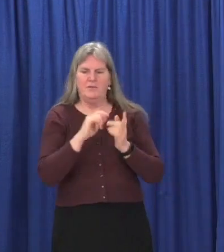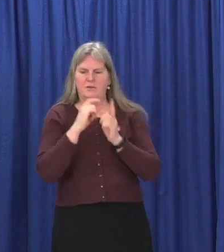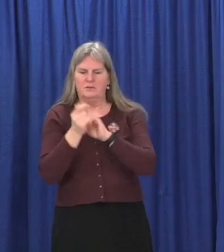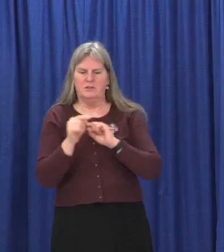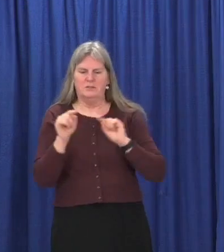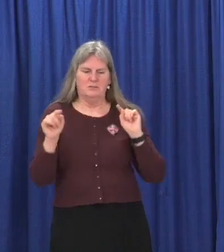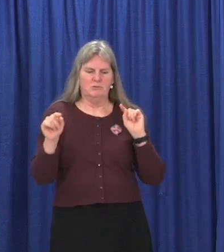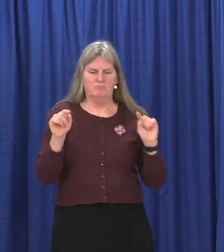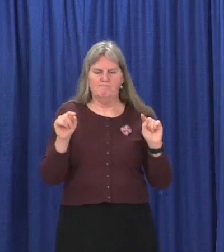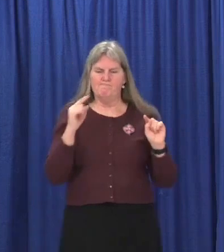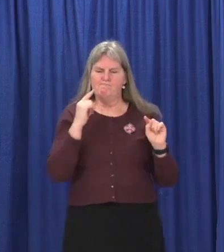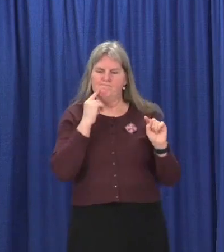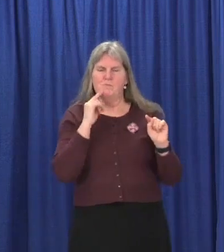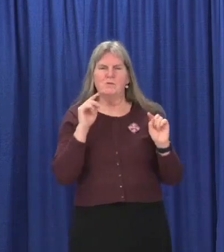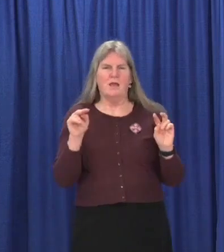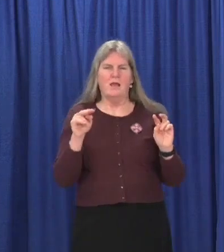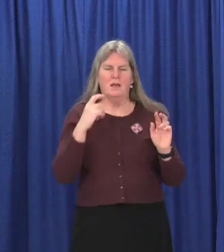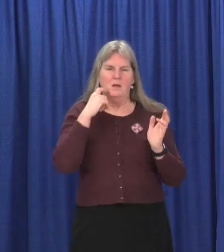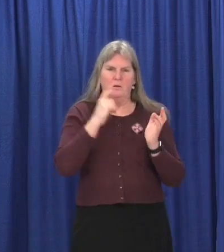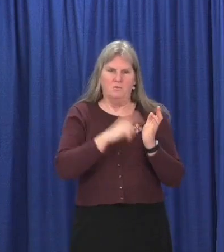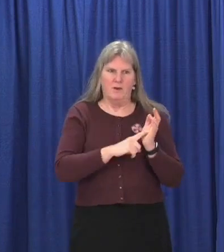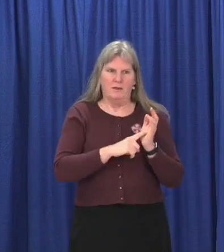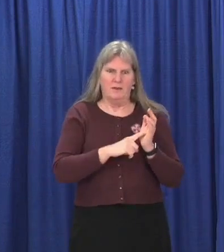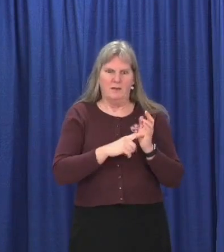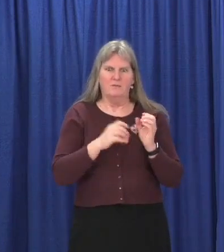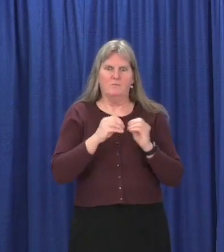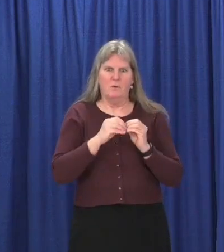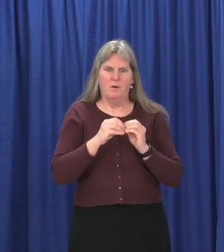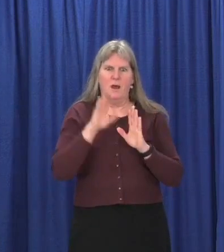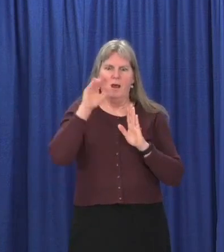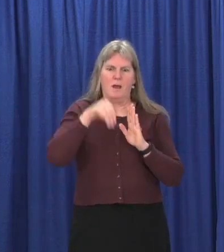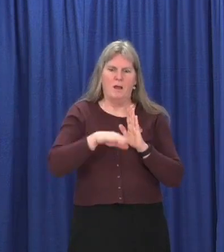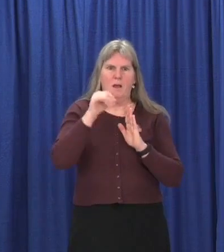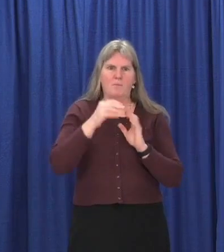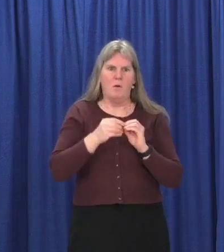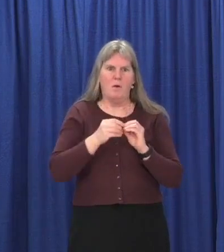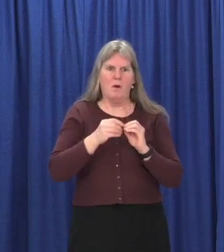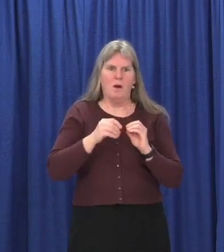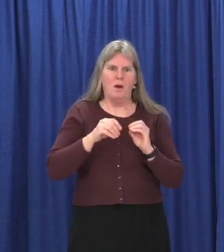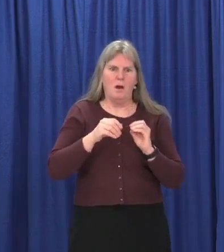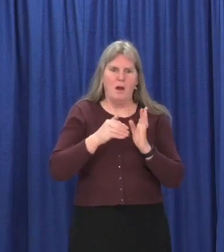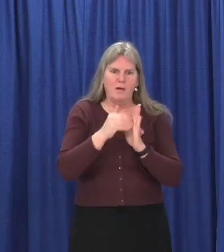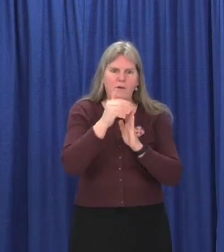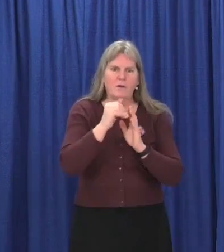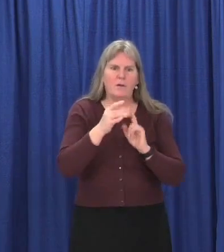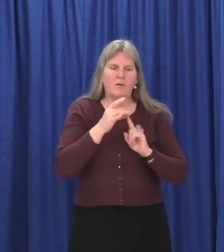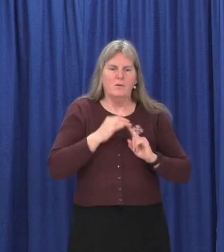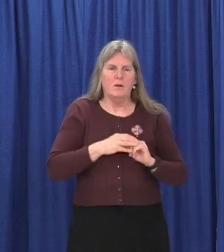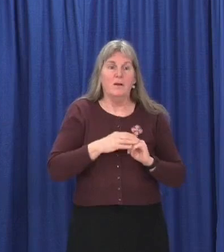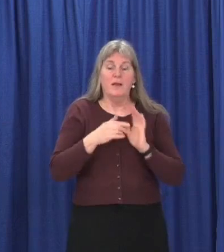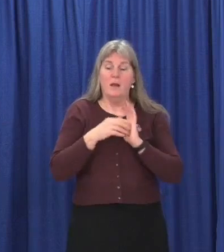of whether the case activity is increasing or decreasing. For example, if case positivity is stable,